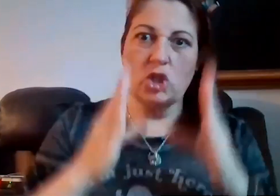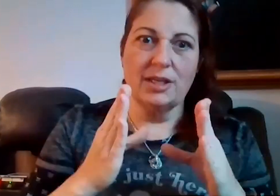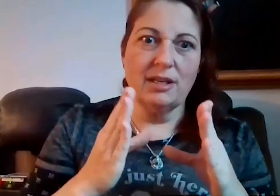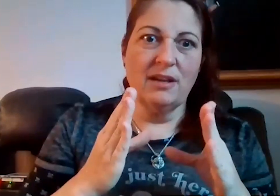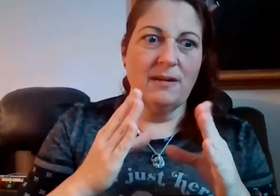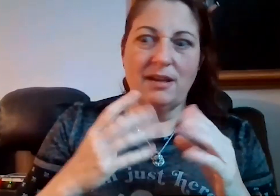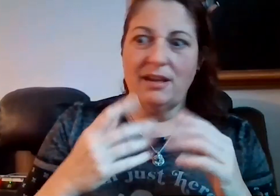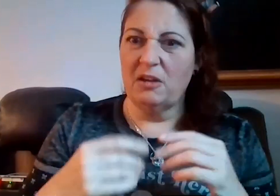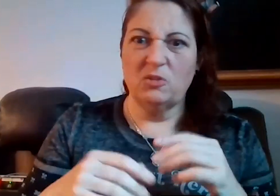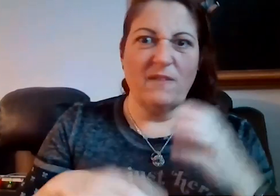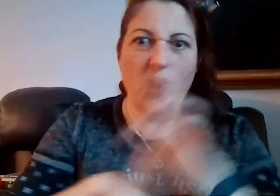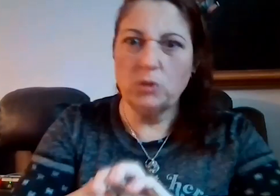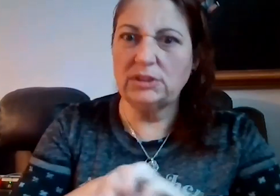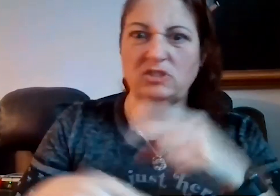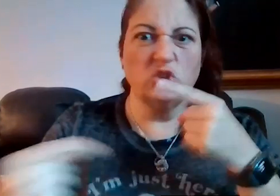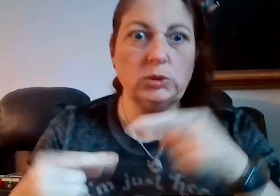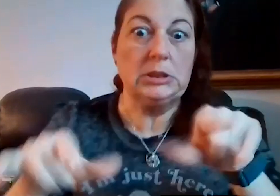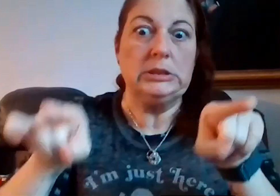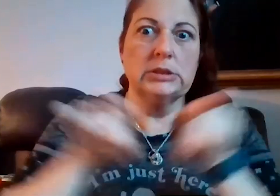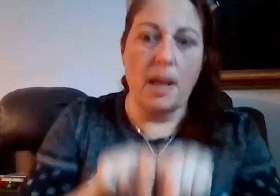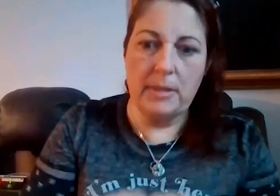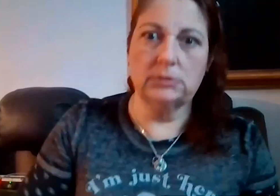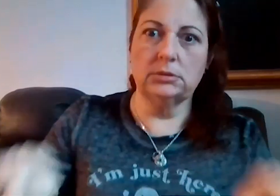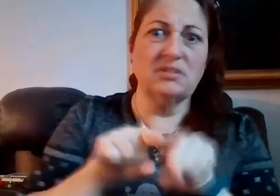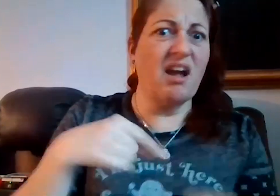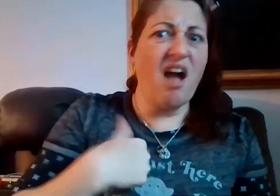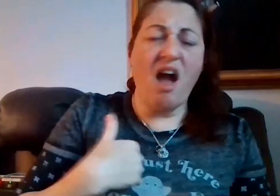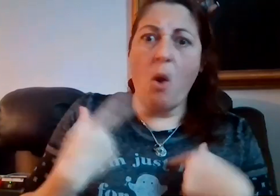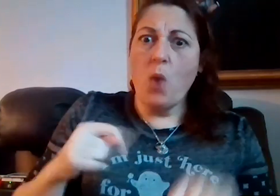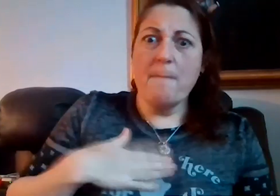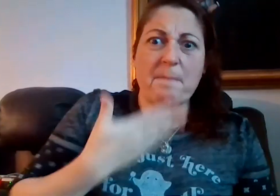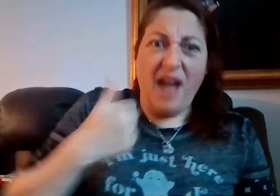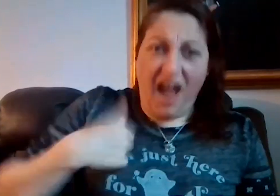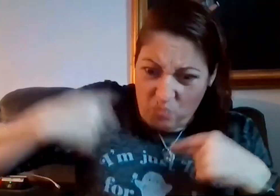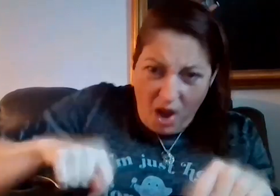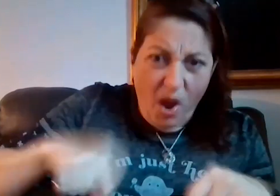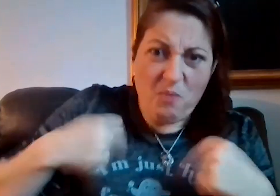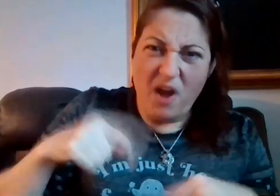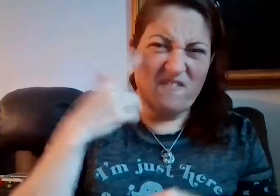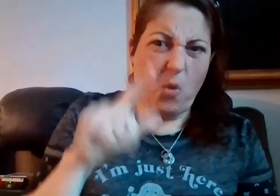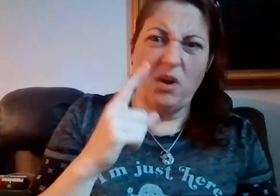I tried to understand it. I tried to speak for two years and then decided